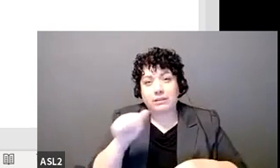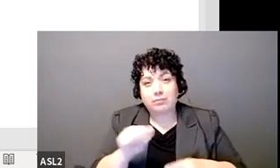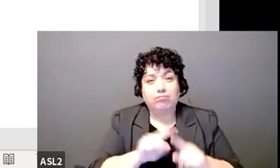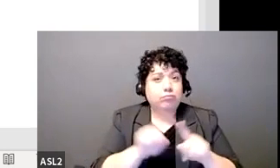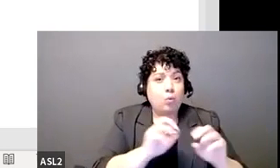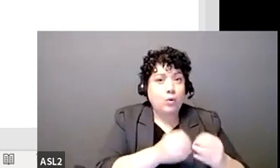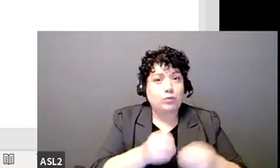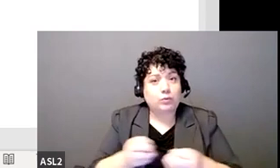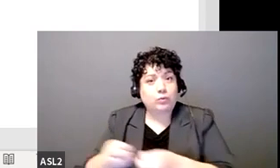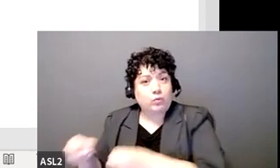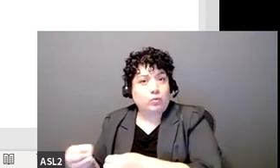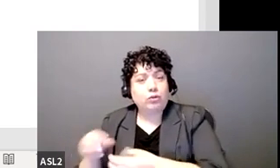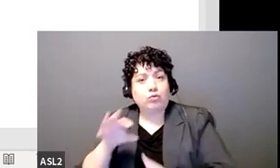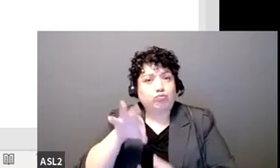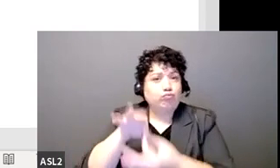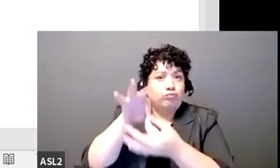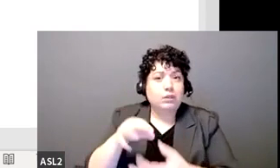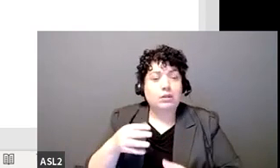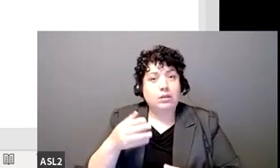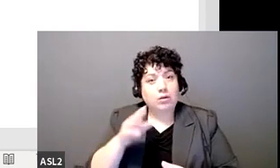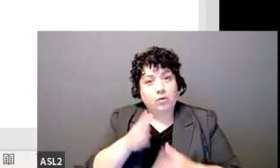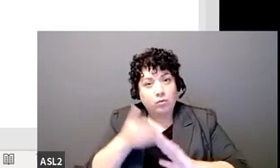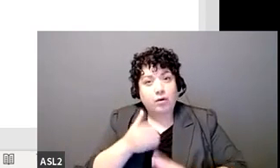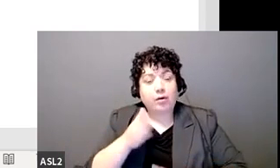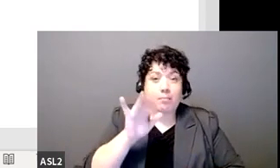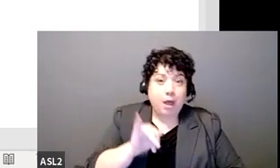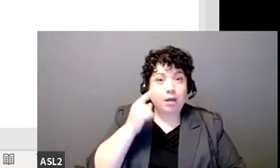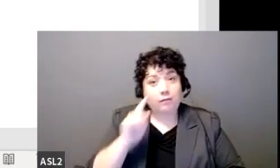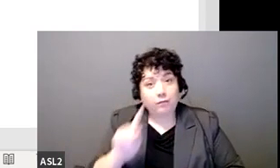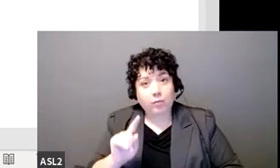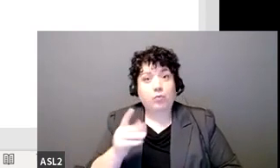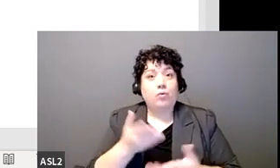people with disabilities organizations run by and for people with disabilities and it takes